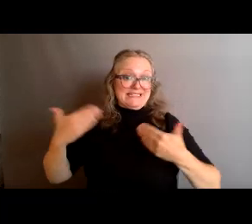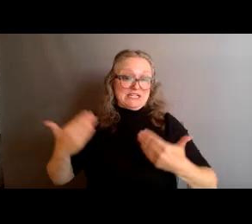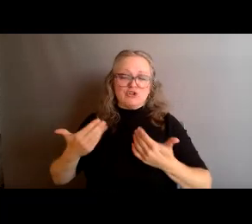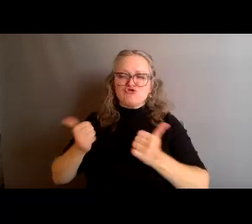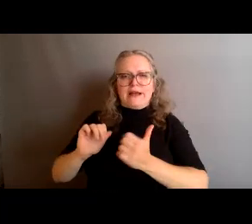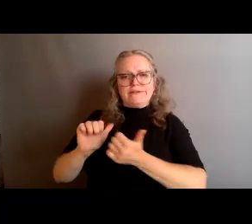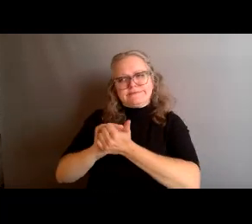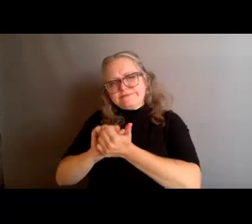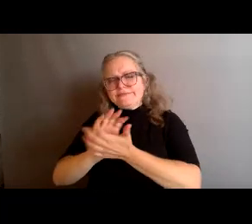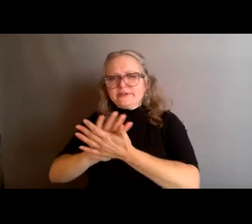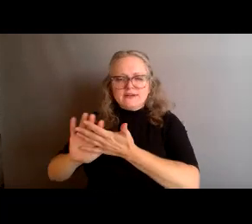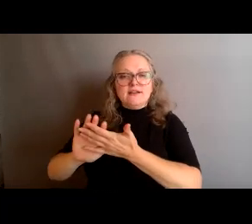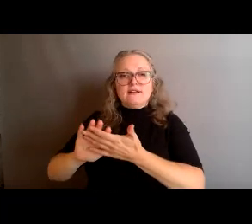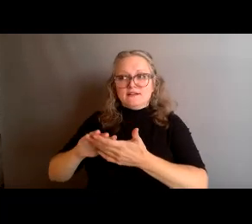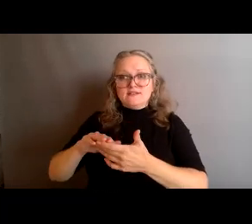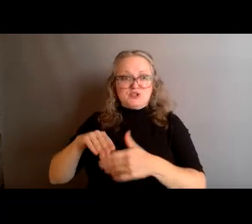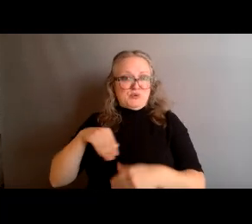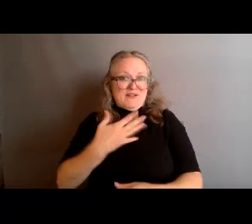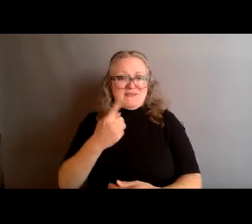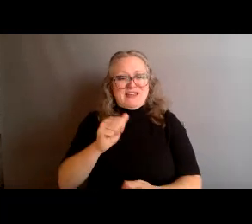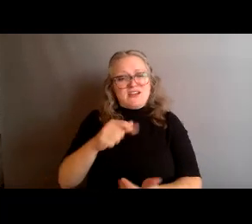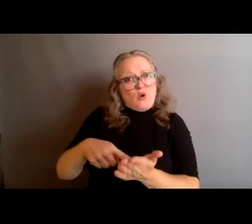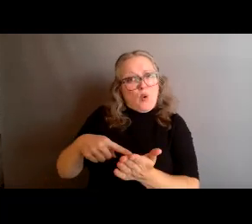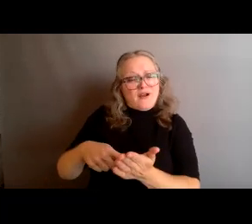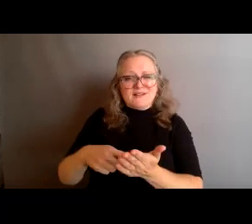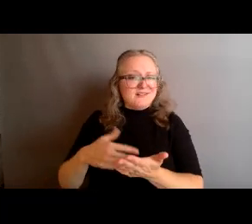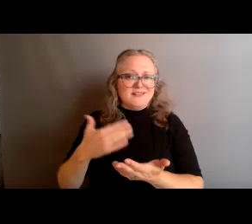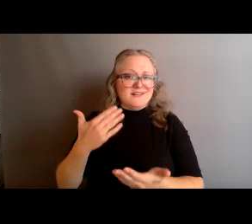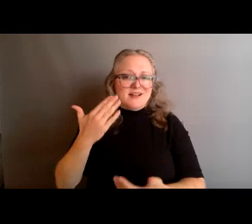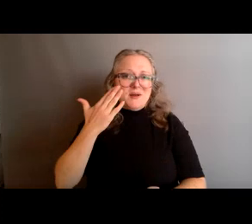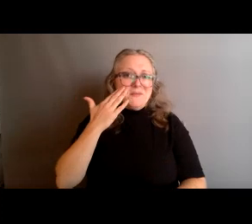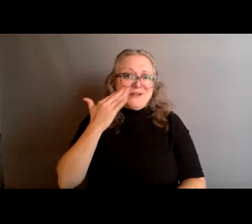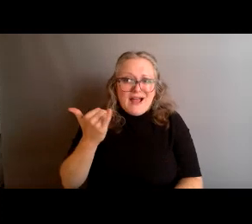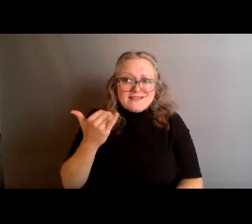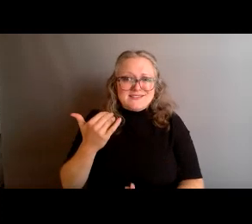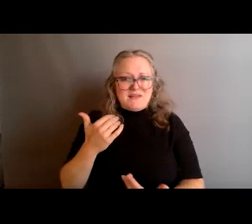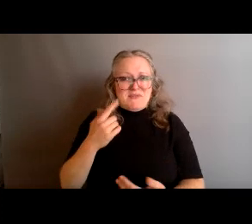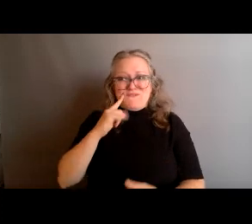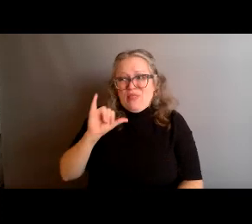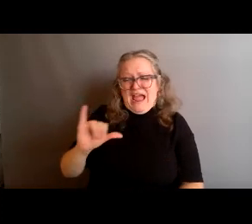something that they can afford. That's just cause on those. Even at least I can take a $40 a month